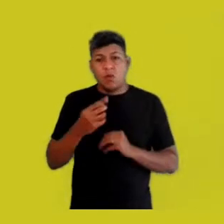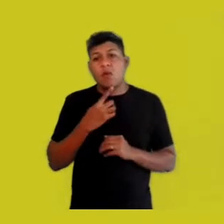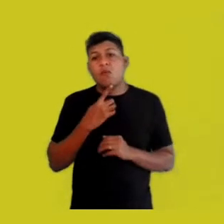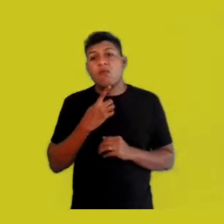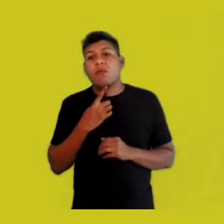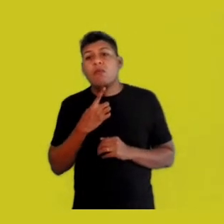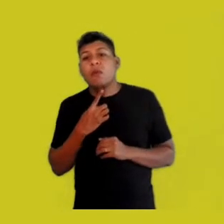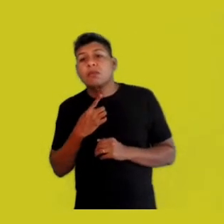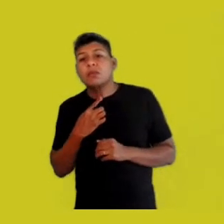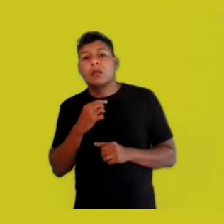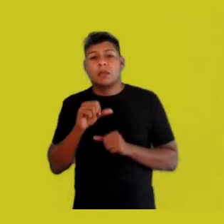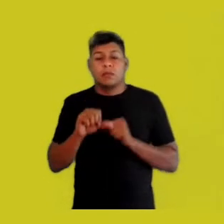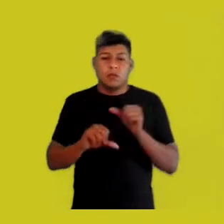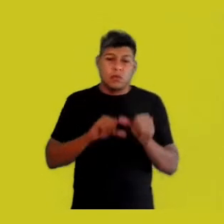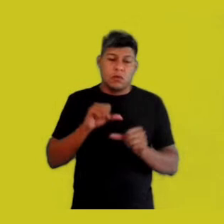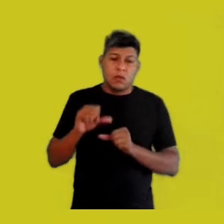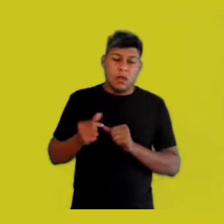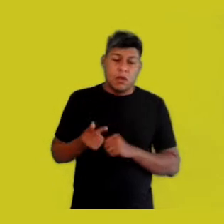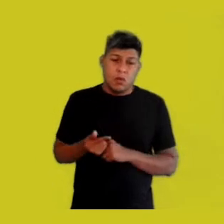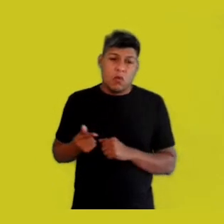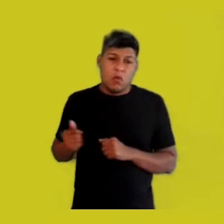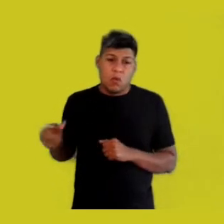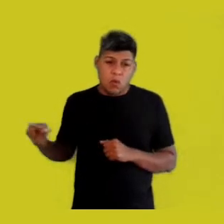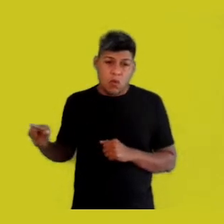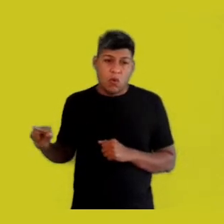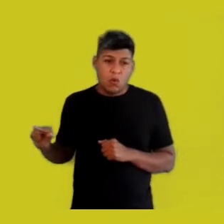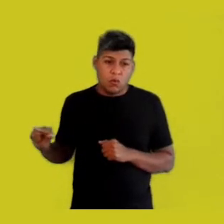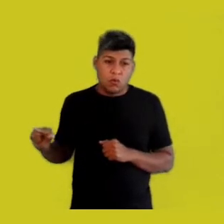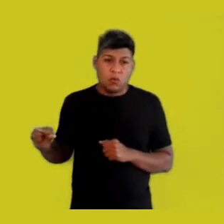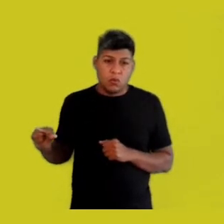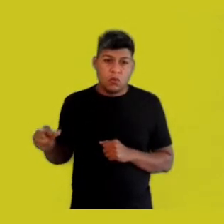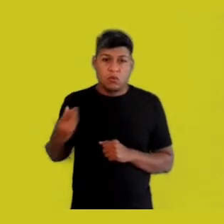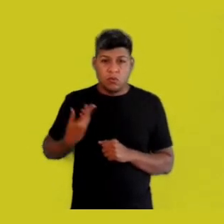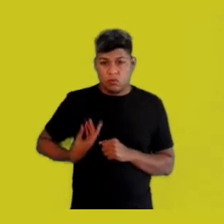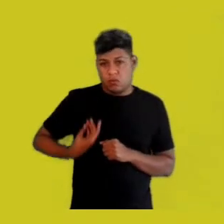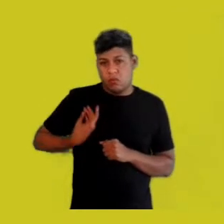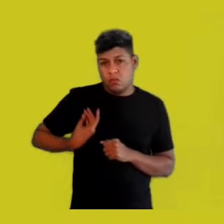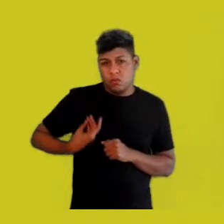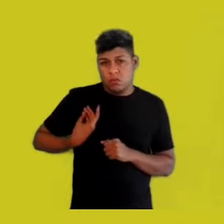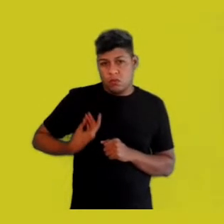to other levels, to kaleidoscopize, your neologism,